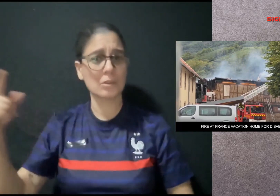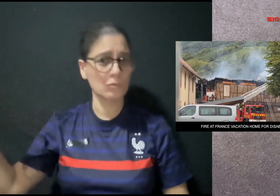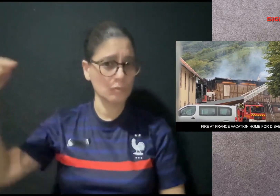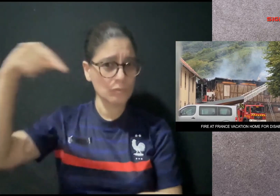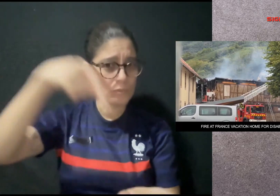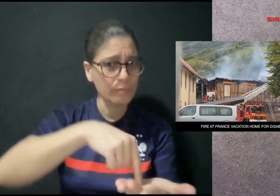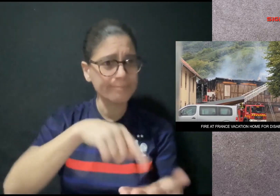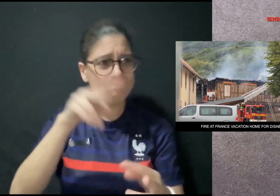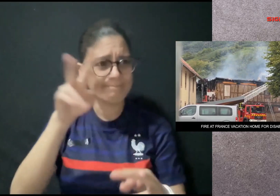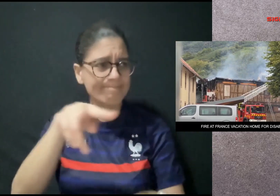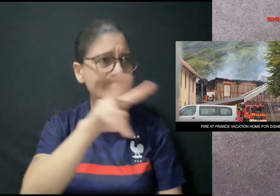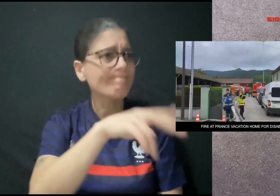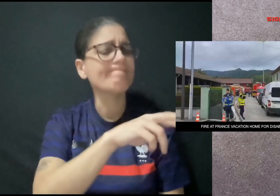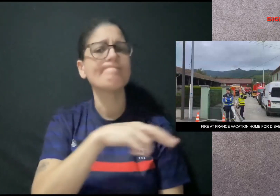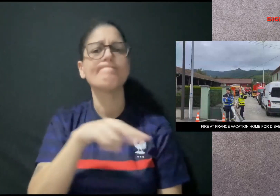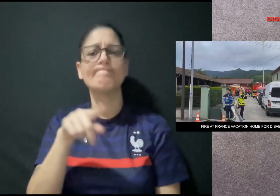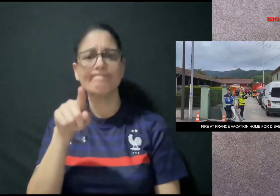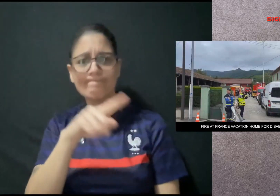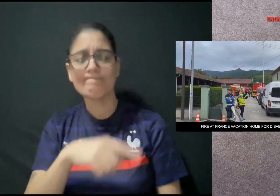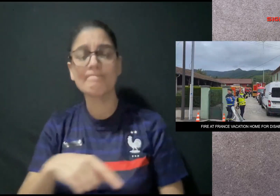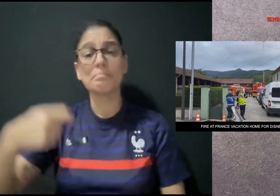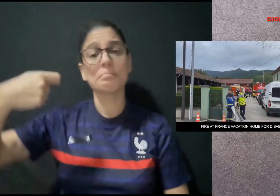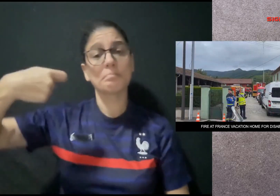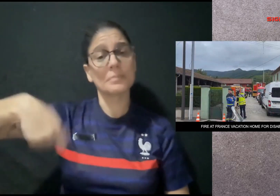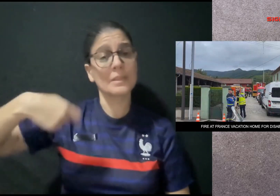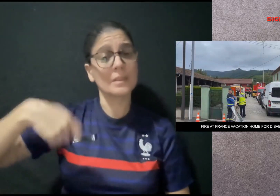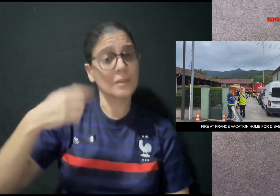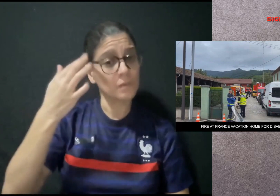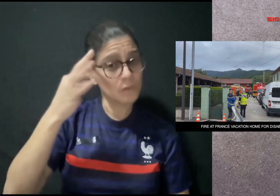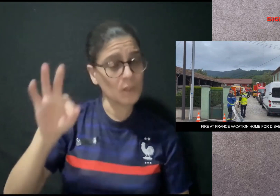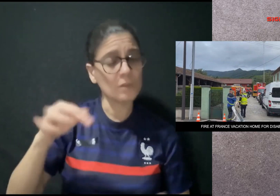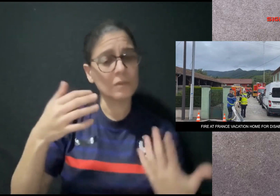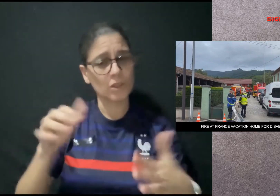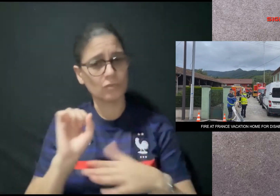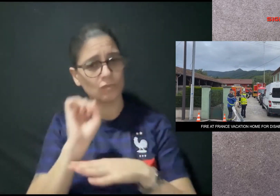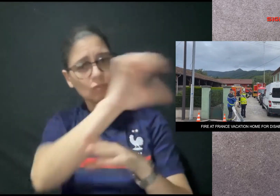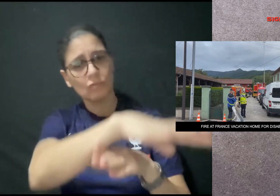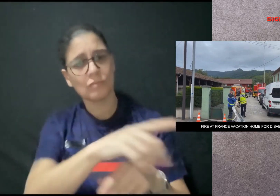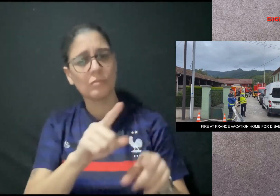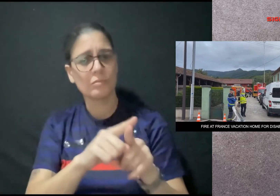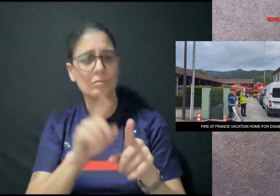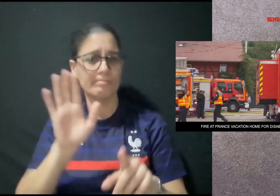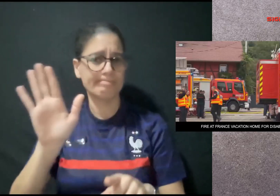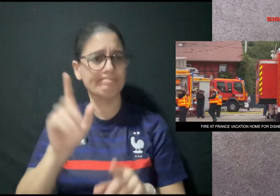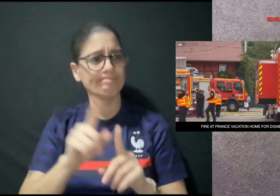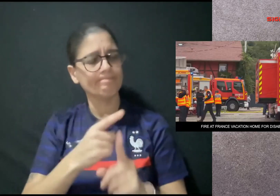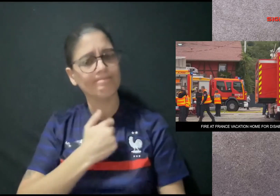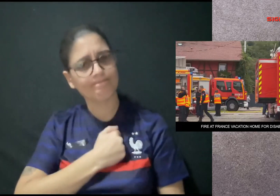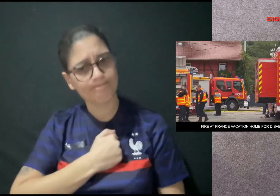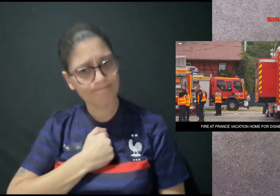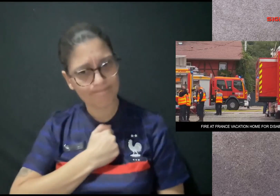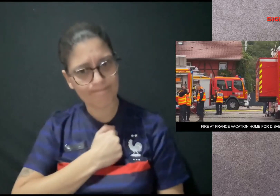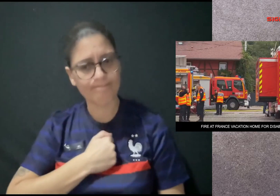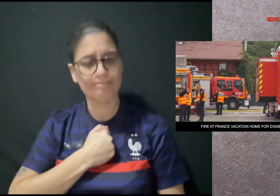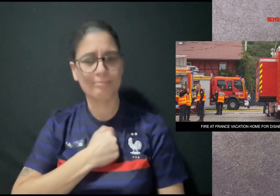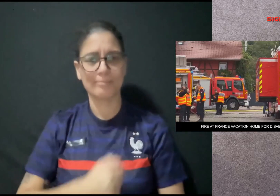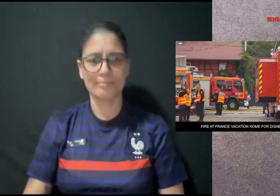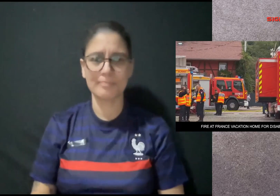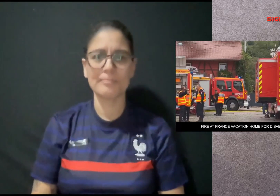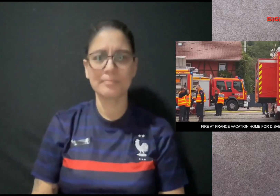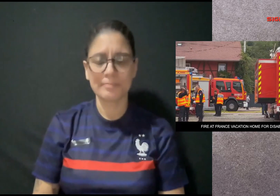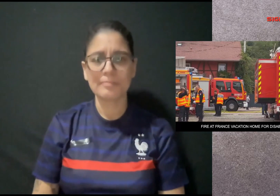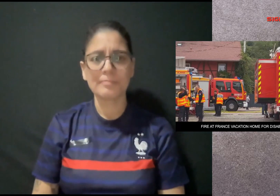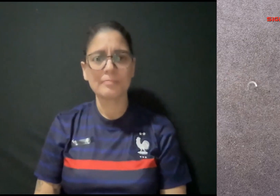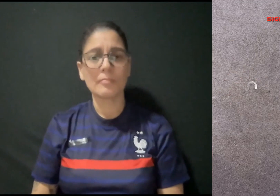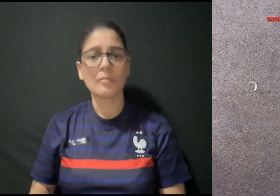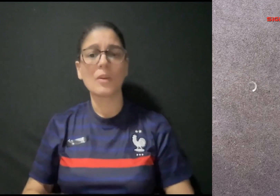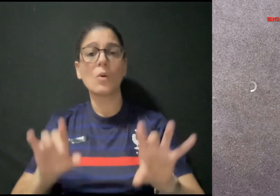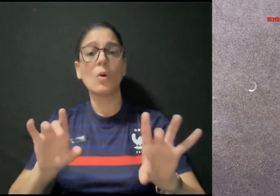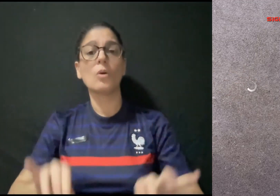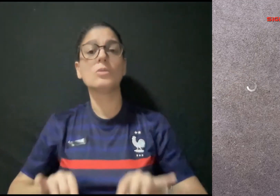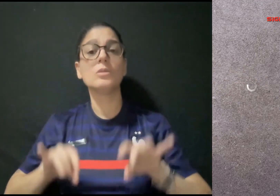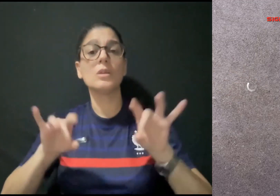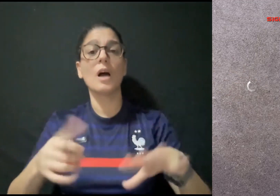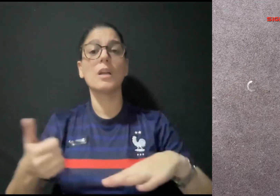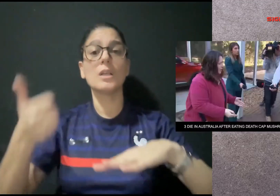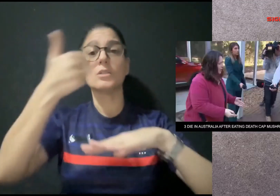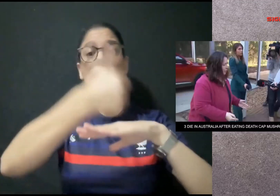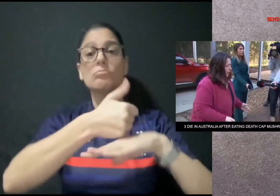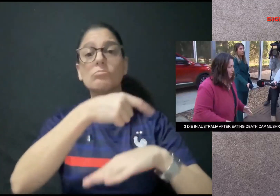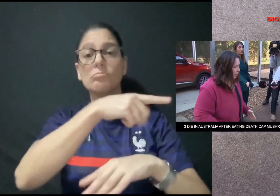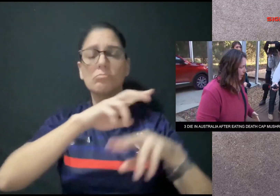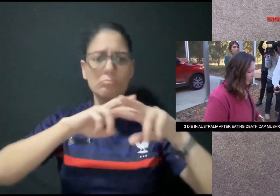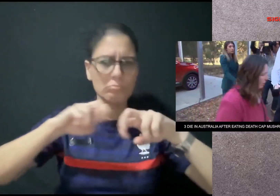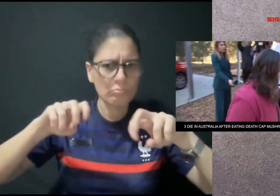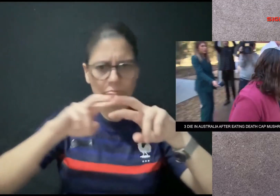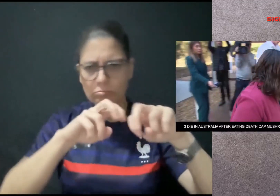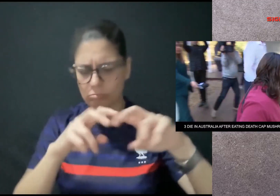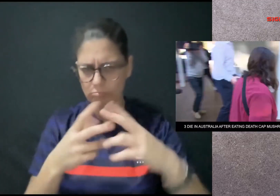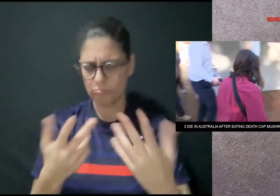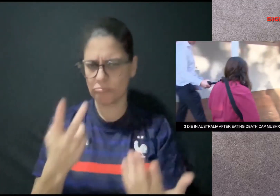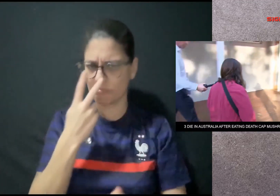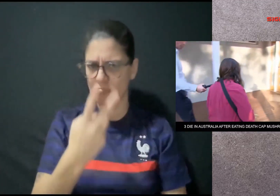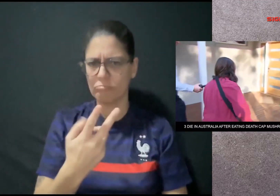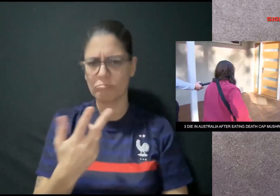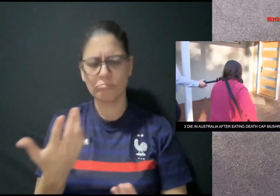France's Prime Minister visited the site and the president of France sent his condolences